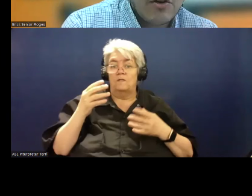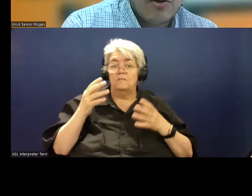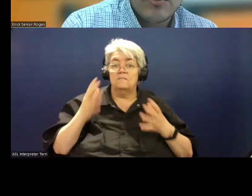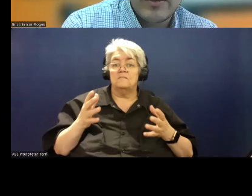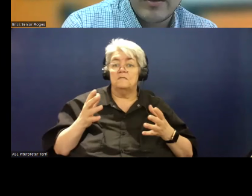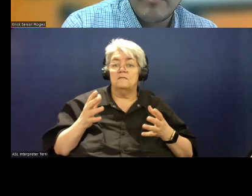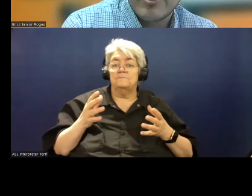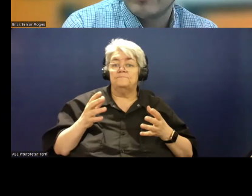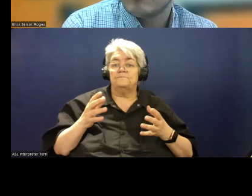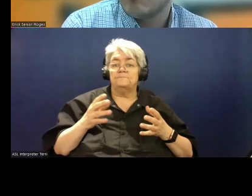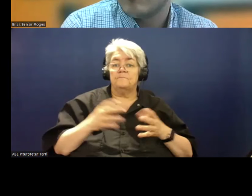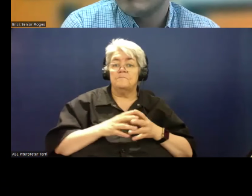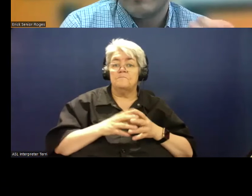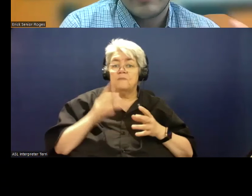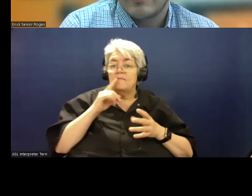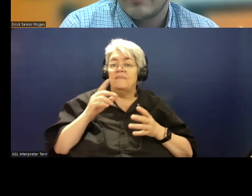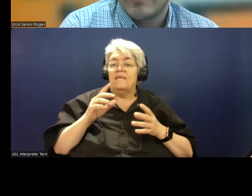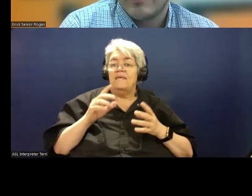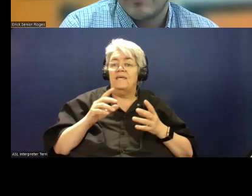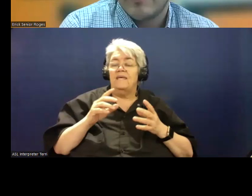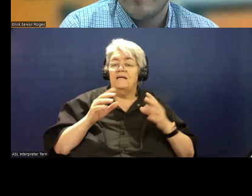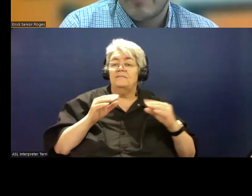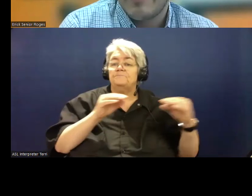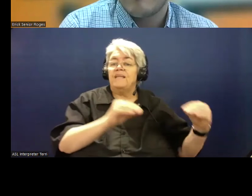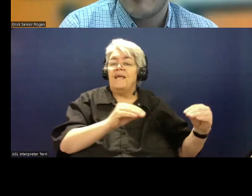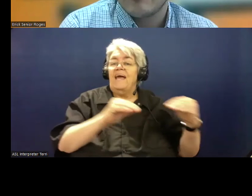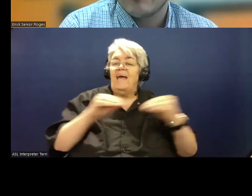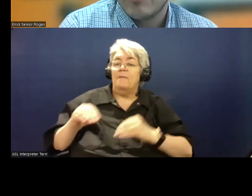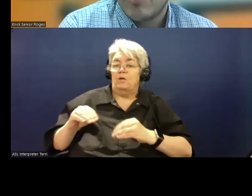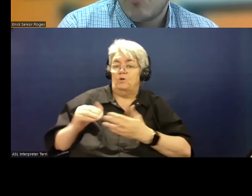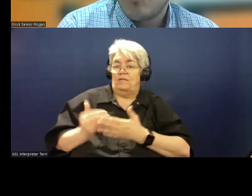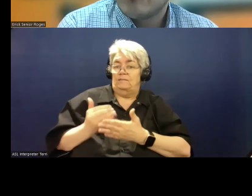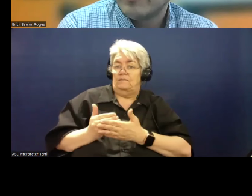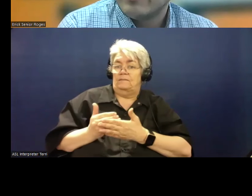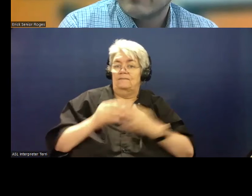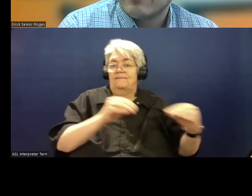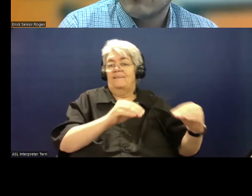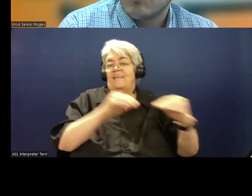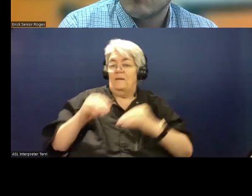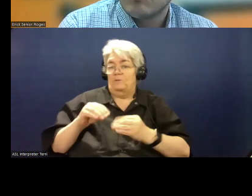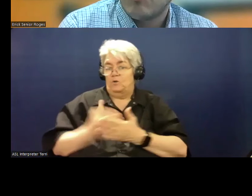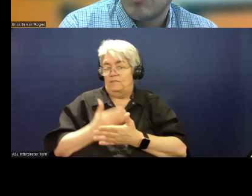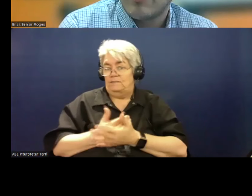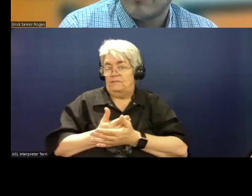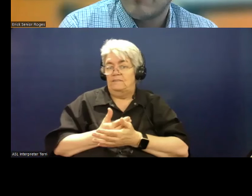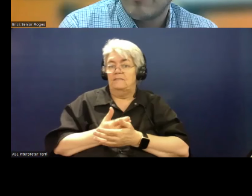LITERATURE THERE IS CALLED THE IMMIGRANT OR HISPANIC PARADOX, WHICH MEANS THAT THOSE WHO ARE